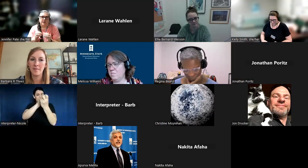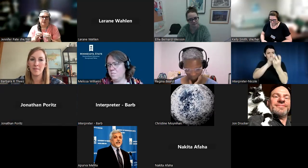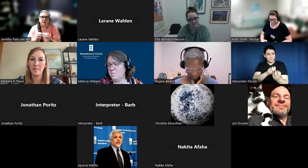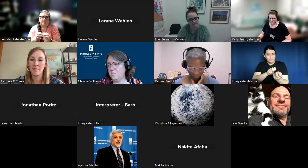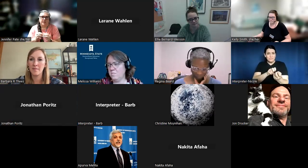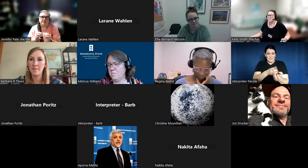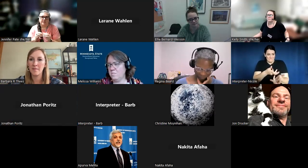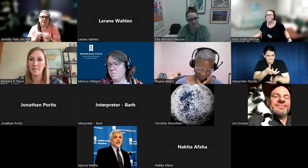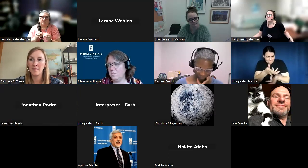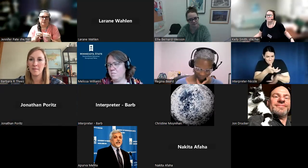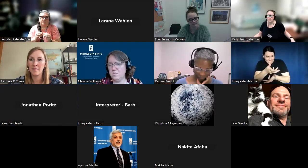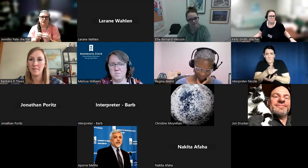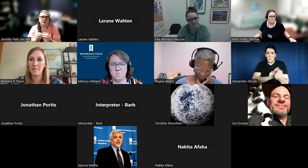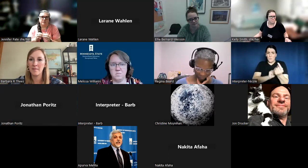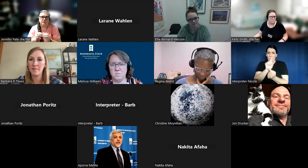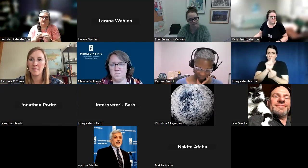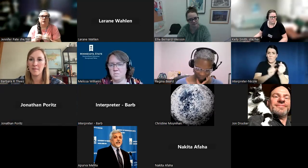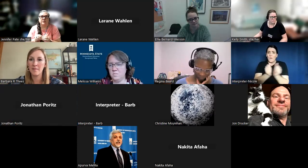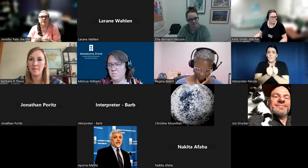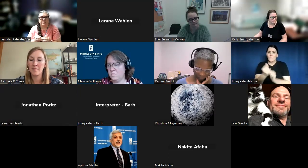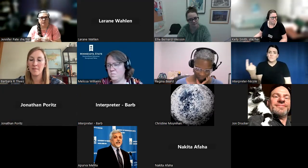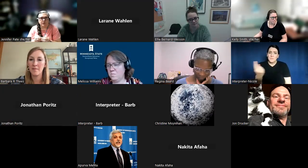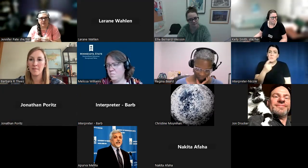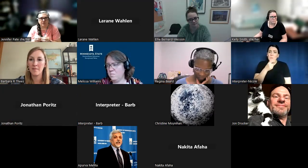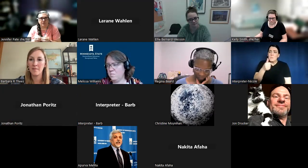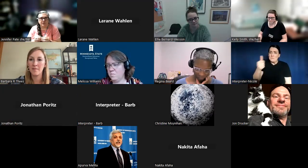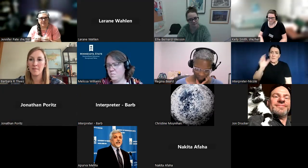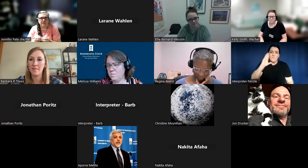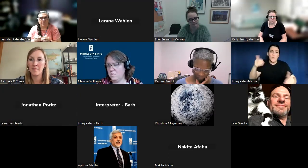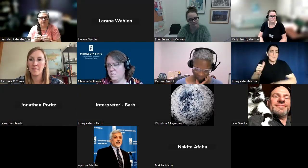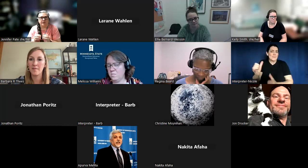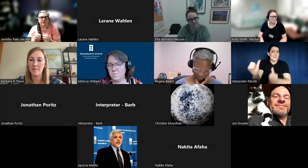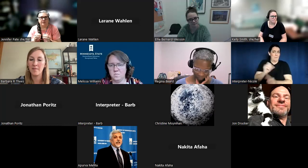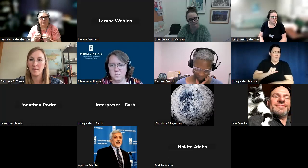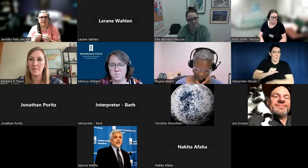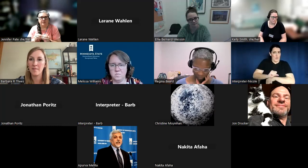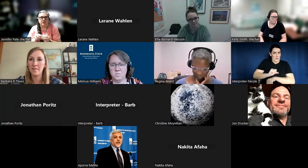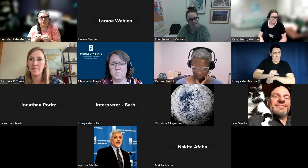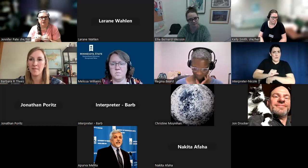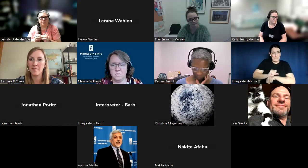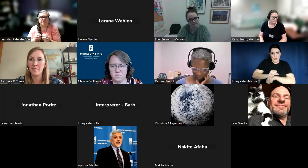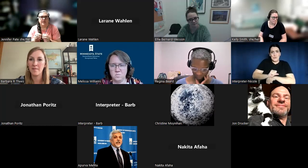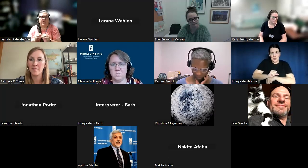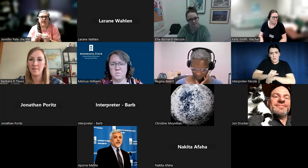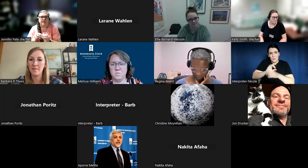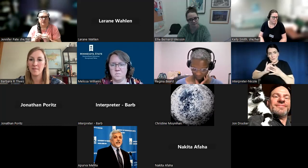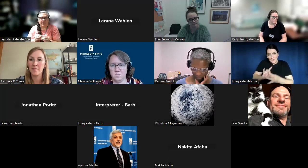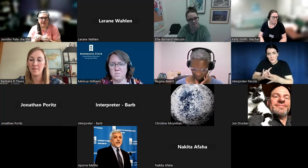who is focused on the same work that you're focused on about the struggles and the triumphs